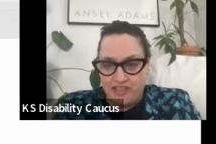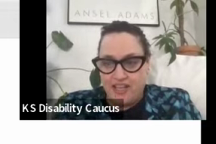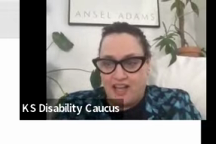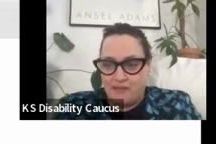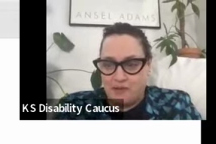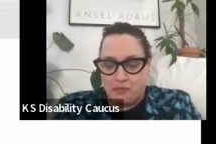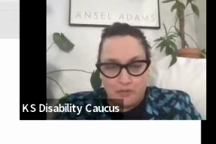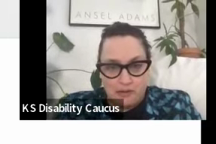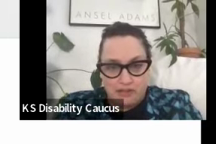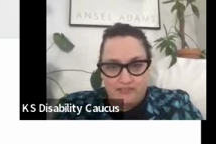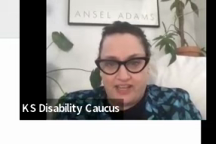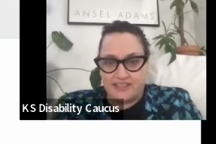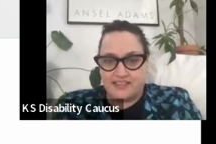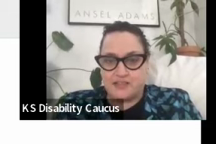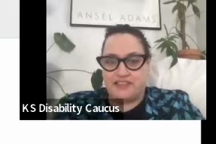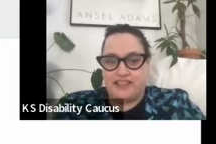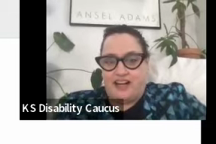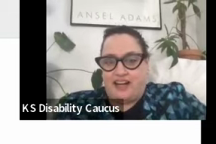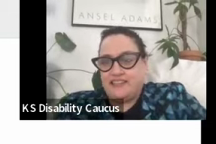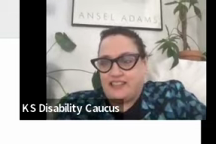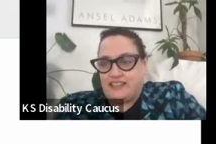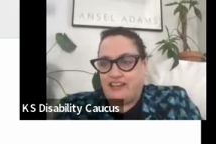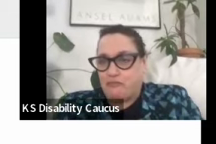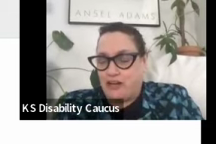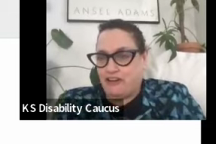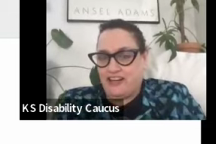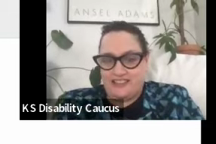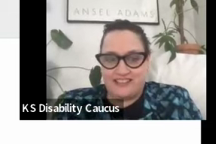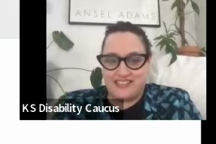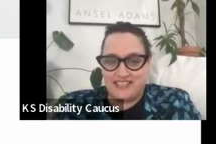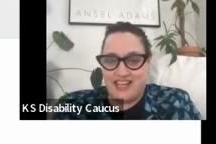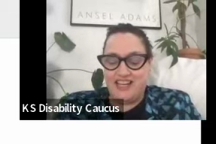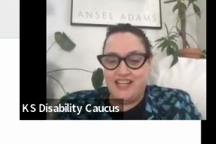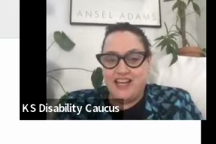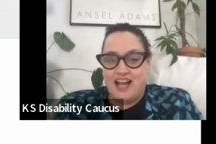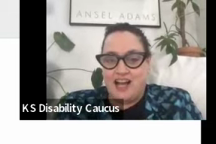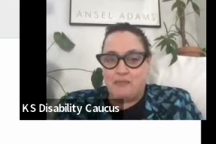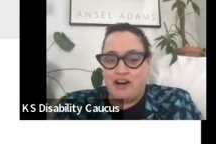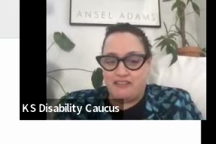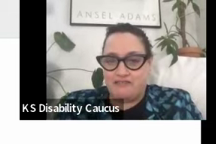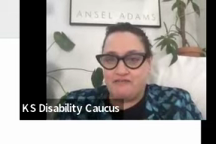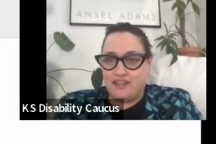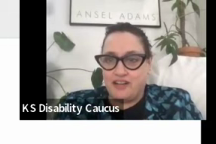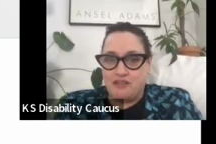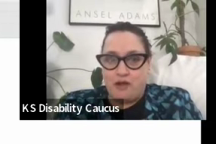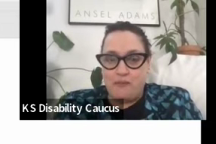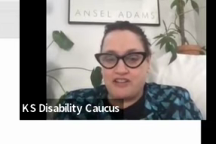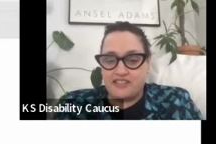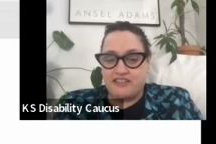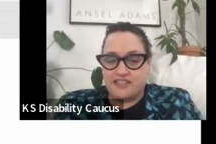So welcome to the 2nd of our series of three winter webinars weapon KDC is hosting. I'm Noelle Kurth. I'm a board member the KDC.